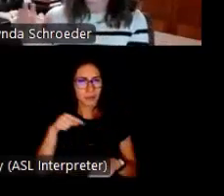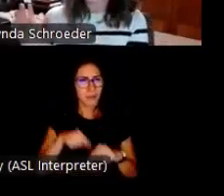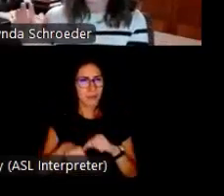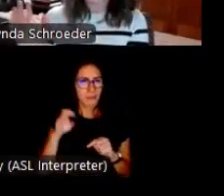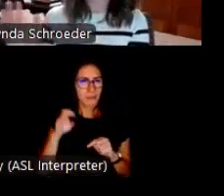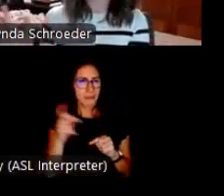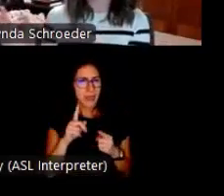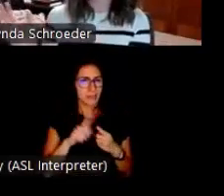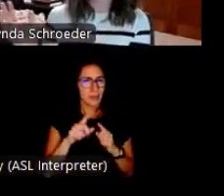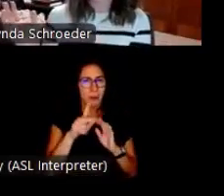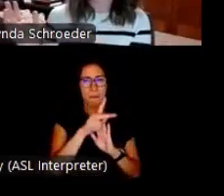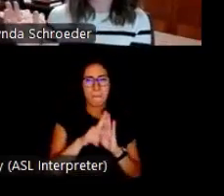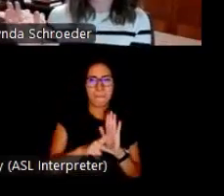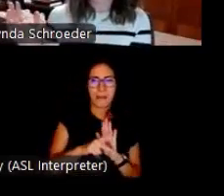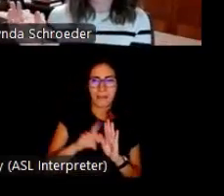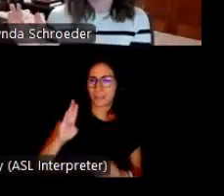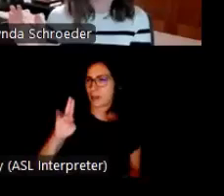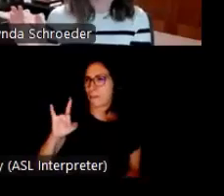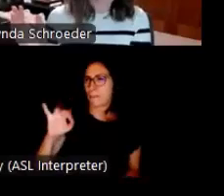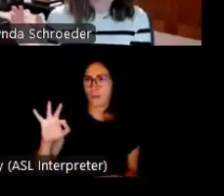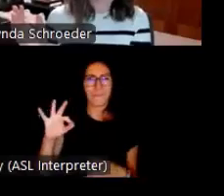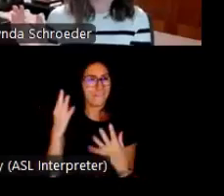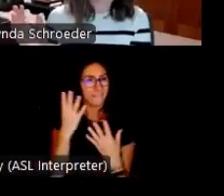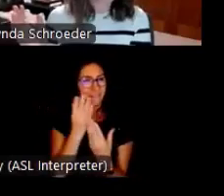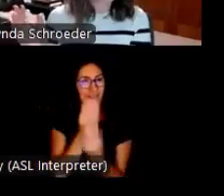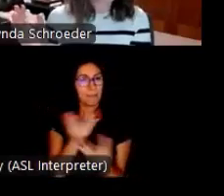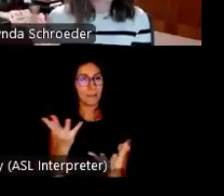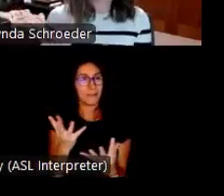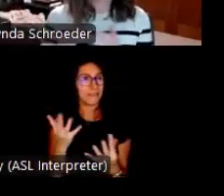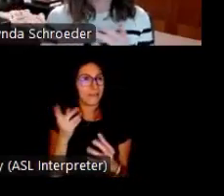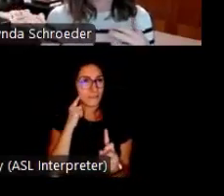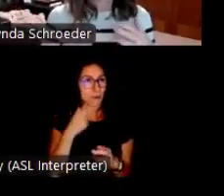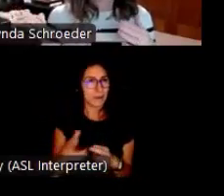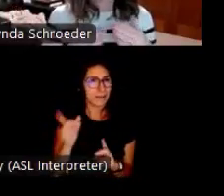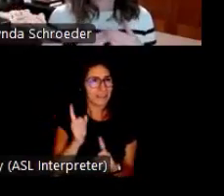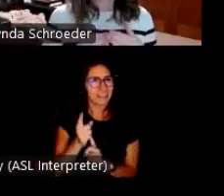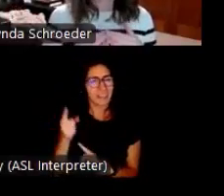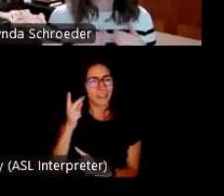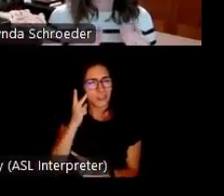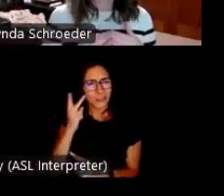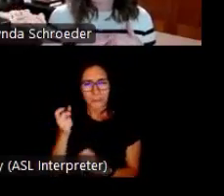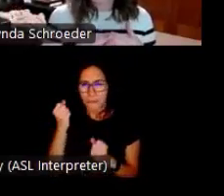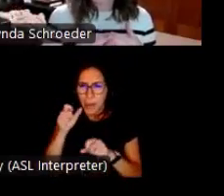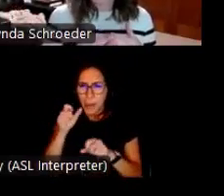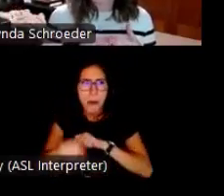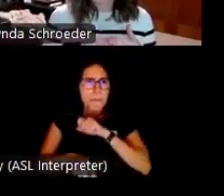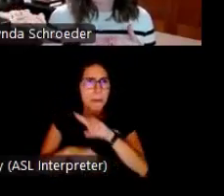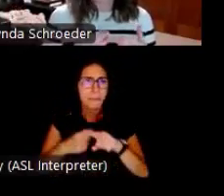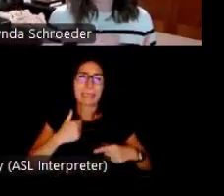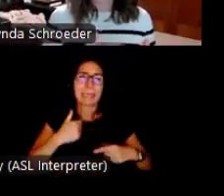share social media as their source of information. When we share policy briefs, the goal